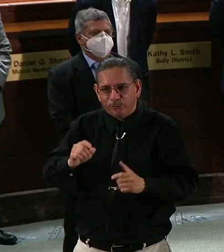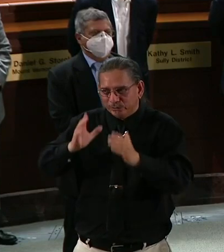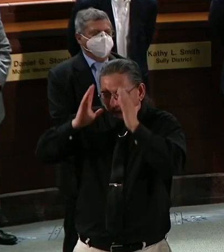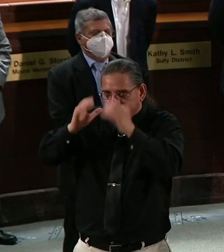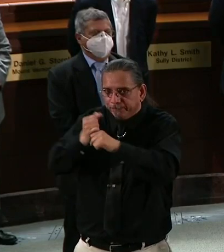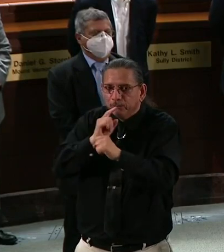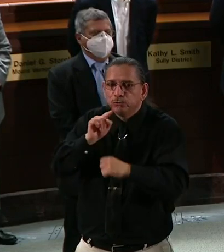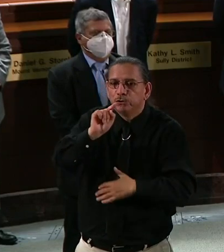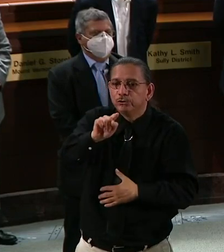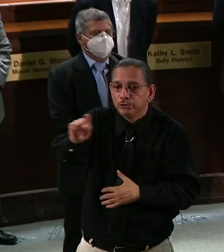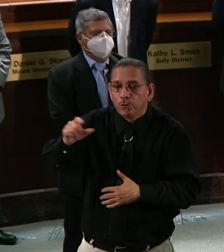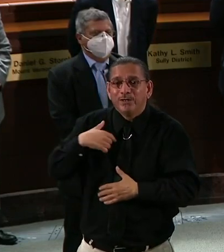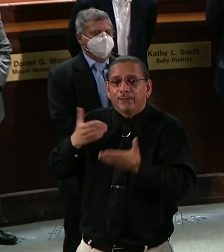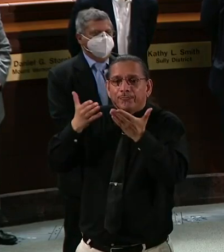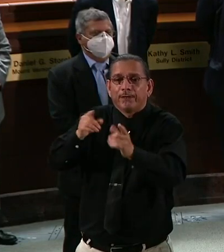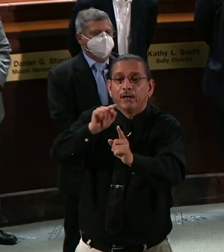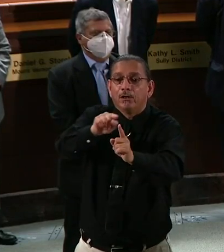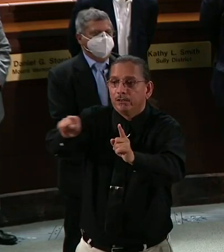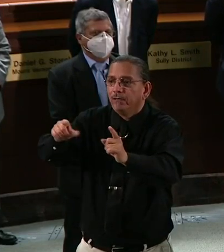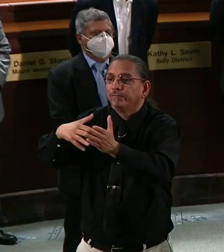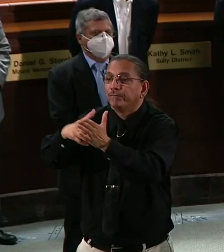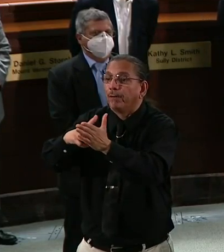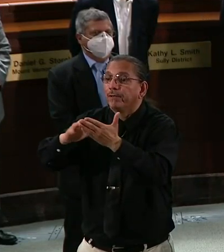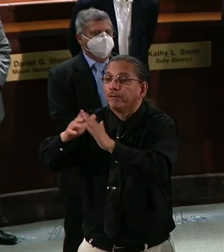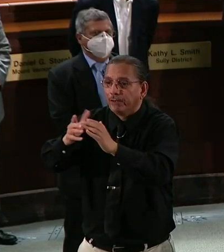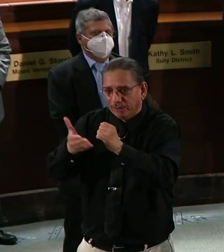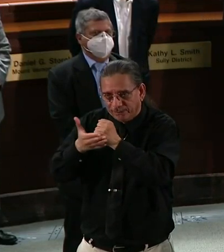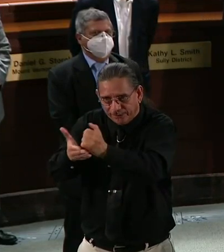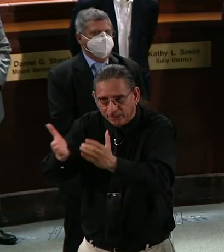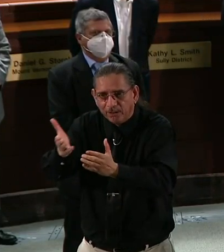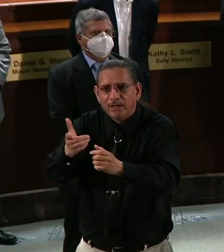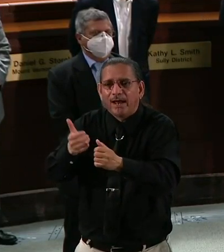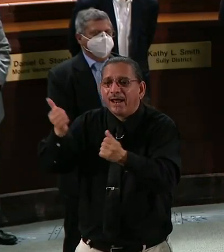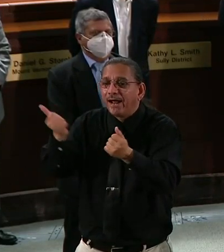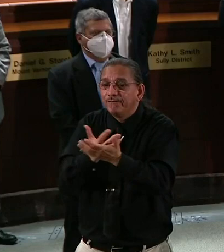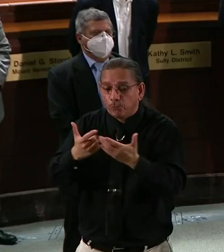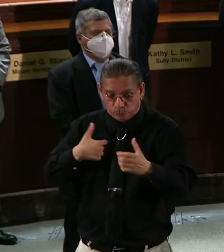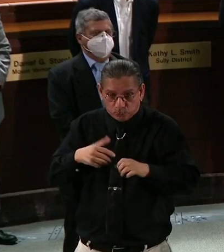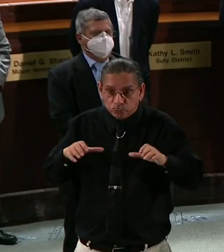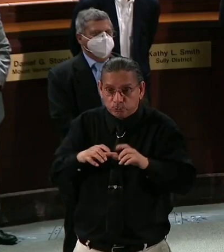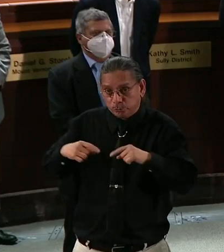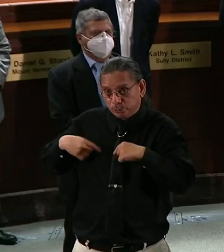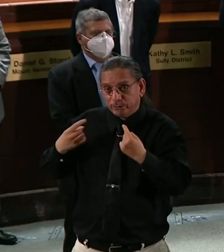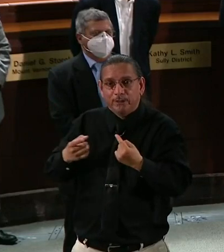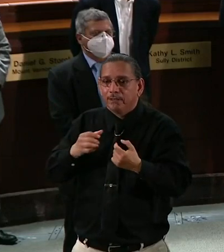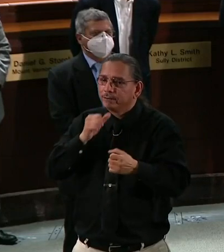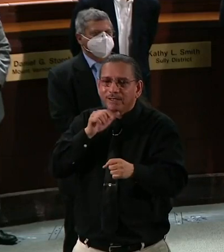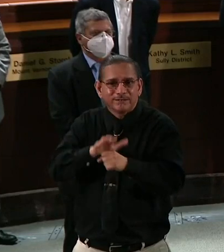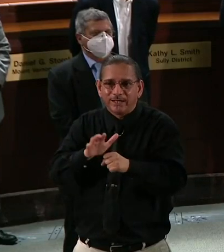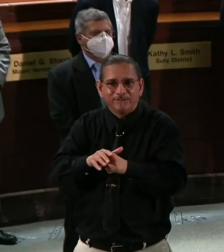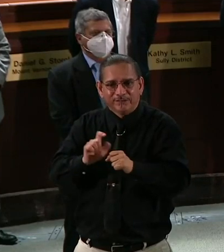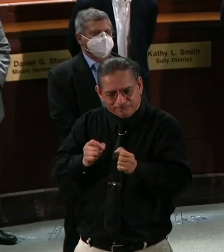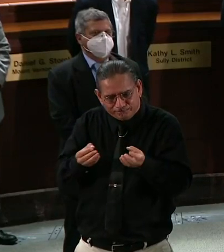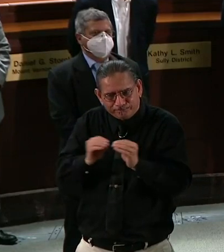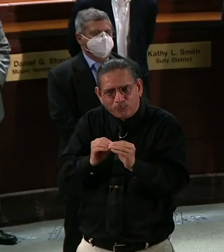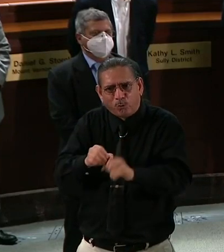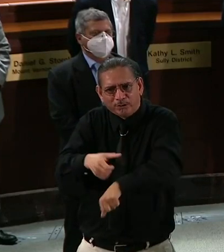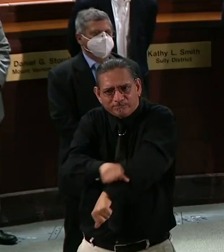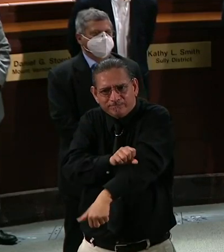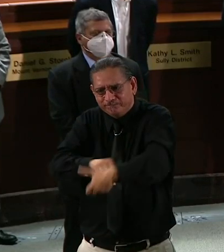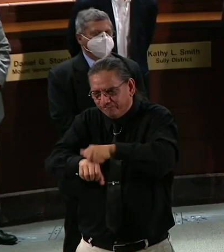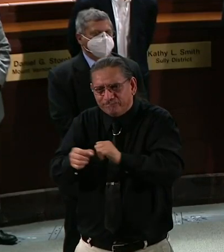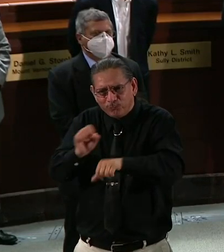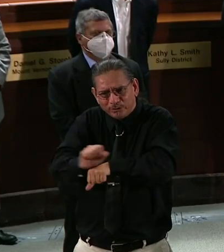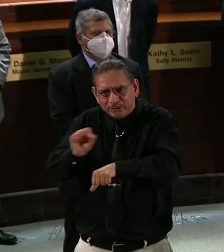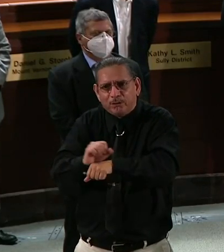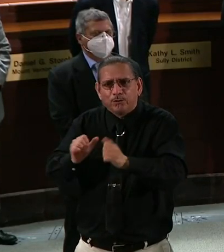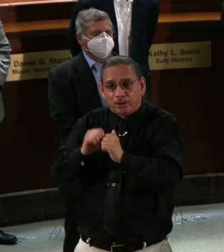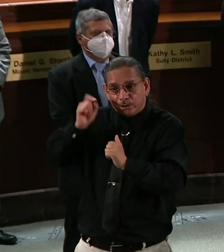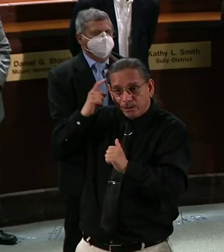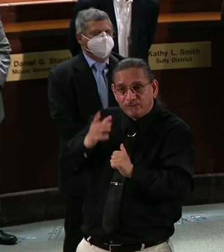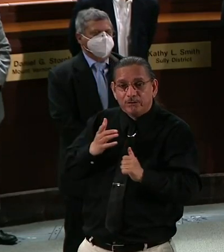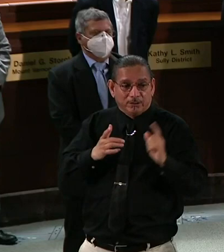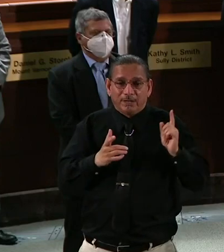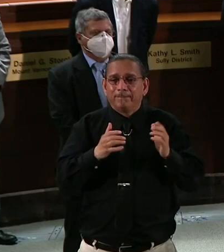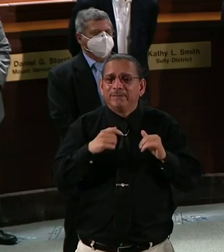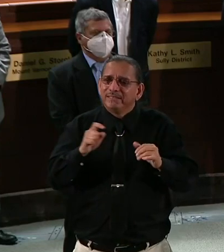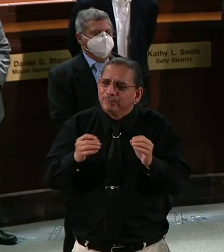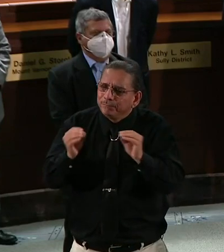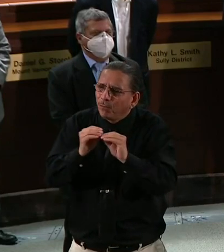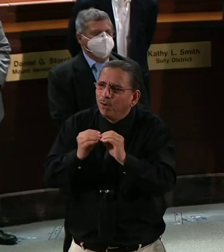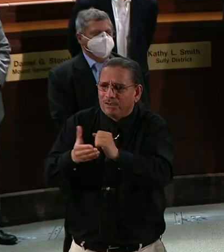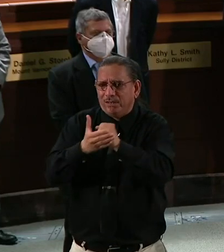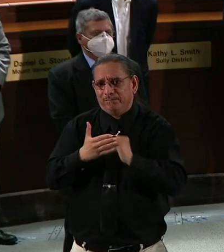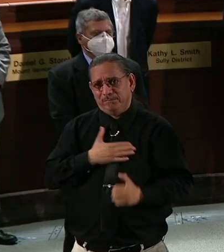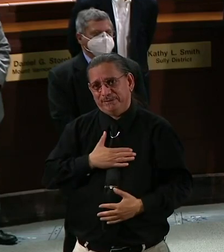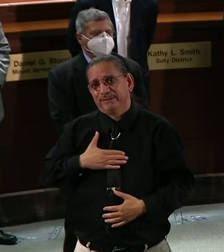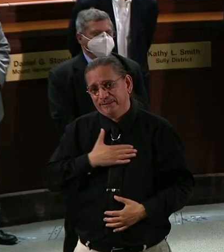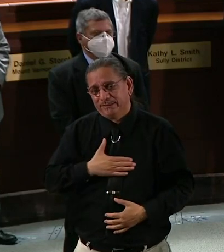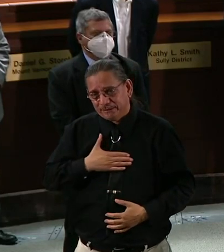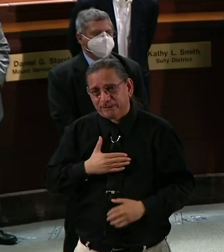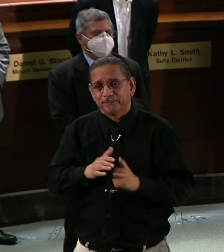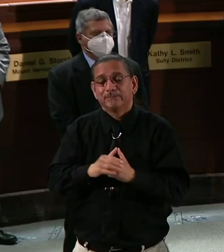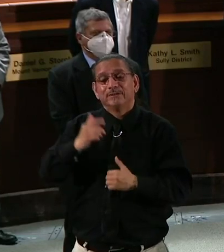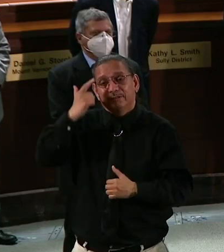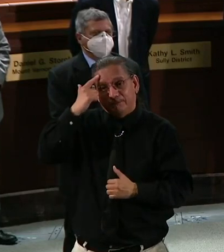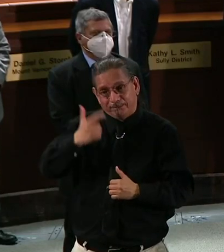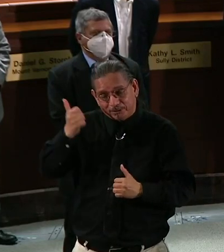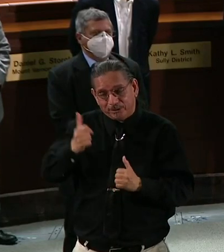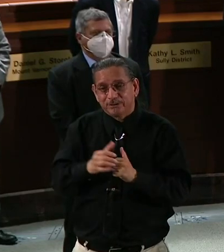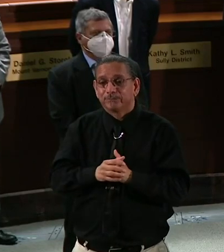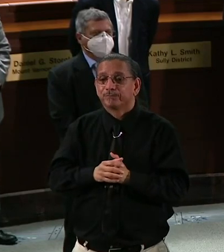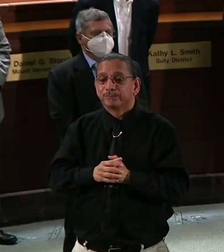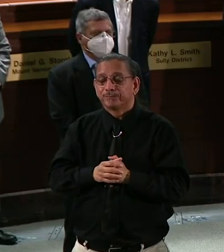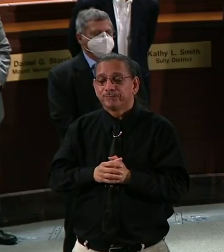THIS YOU KNOW. A SUIT ABOUT